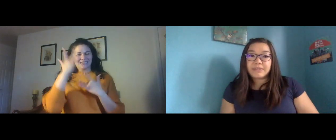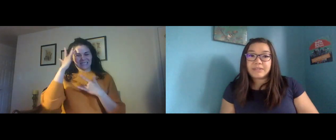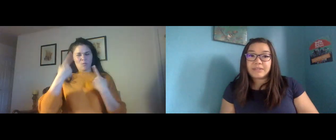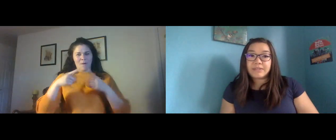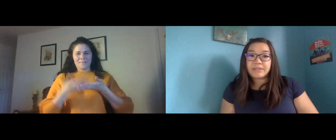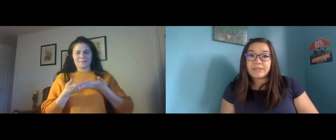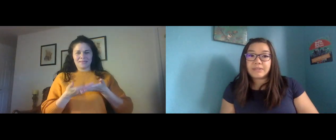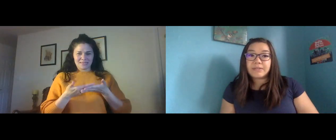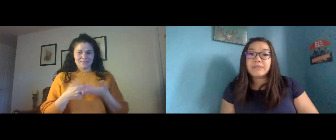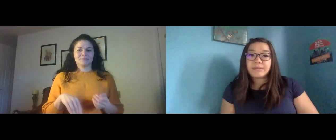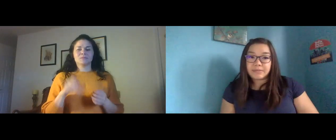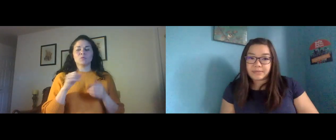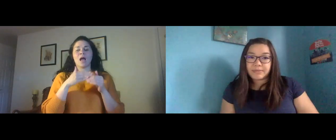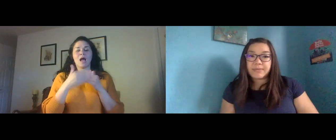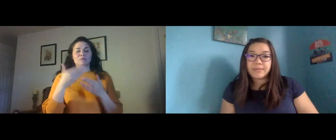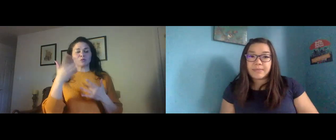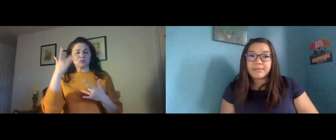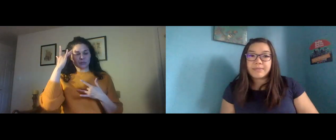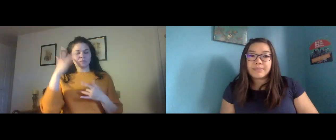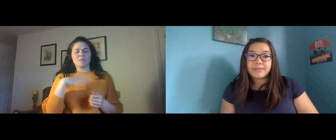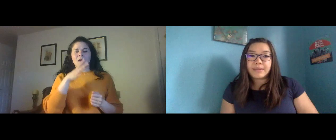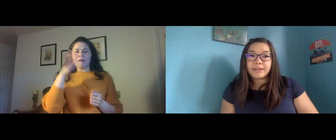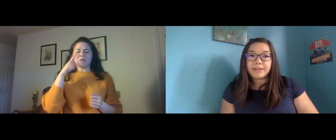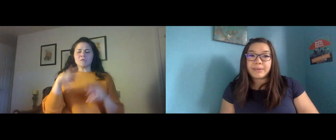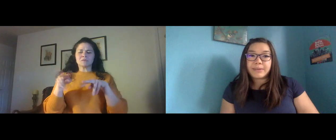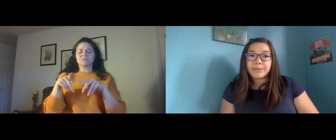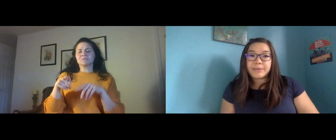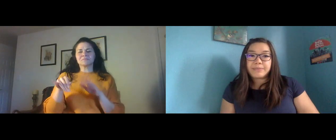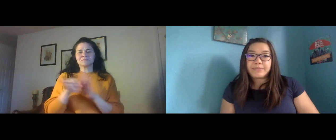I became sick when I was a baby, and after that my parents identified that I was deaf.